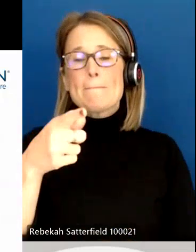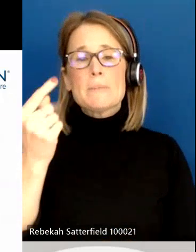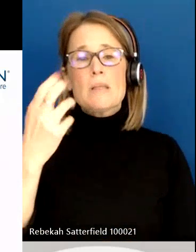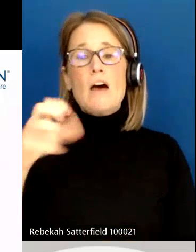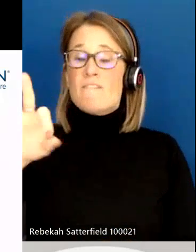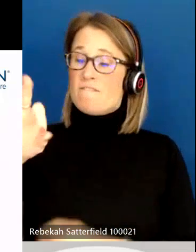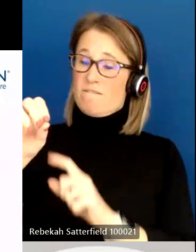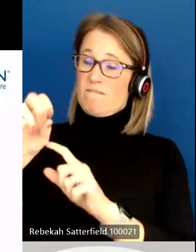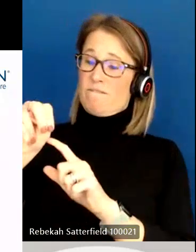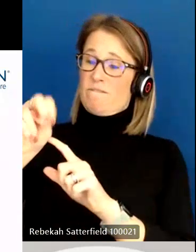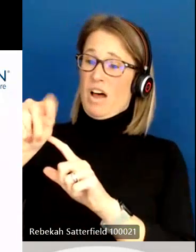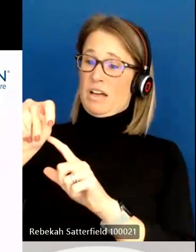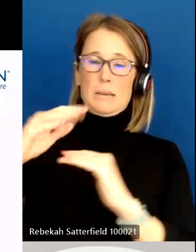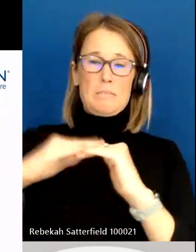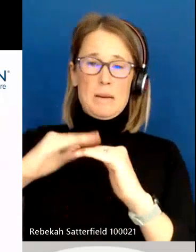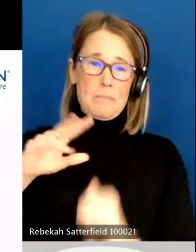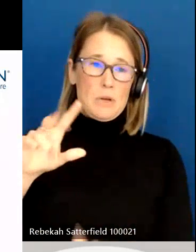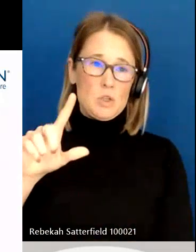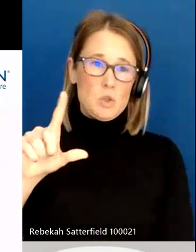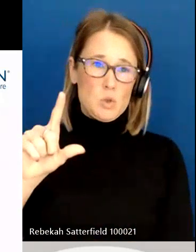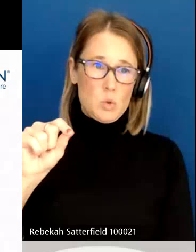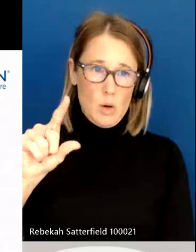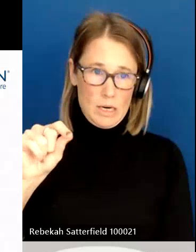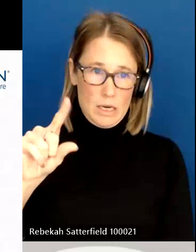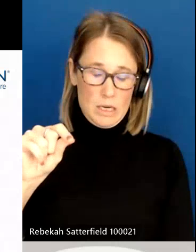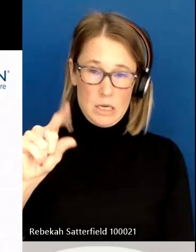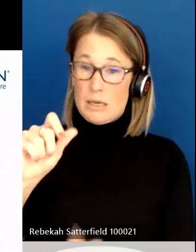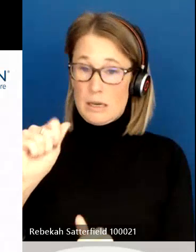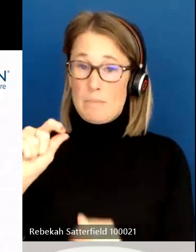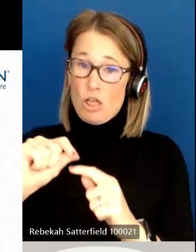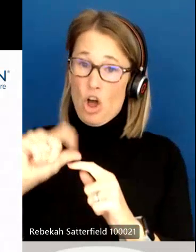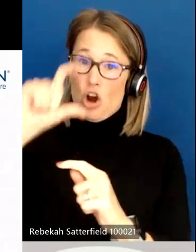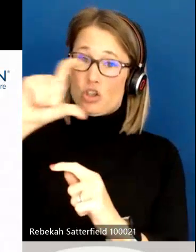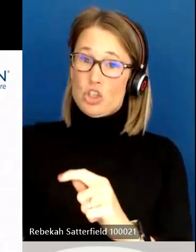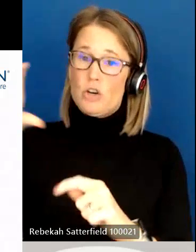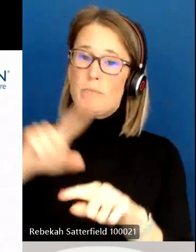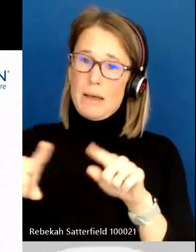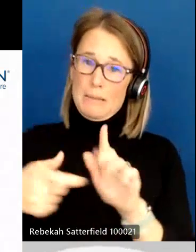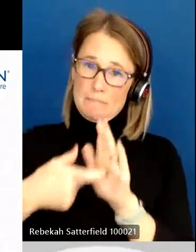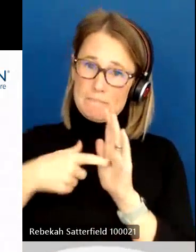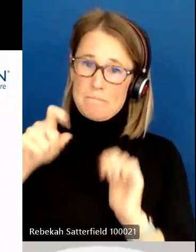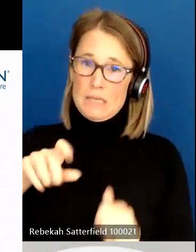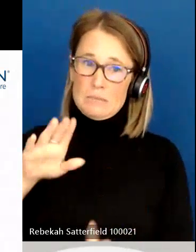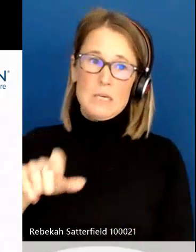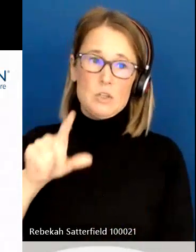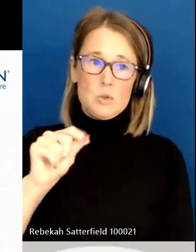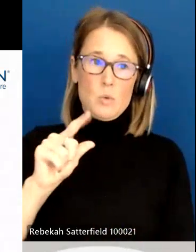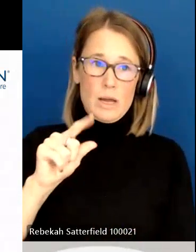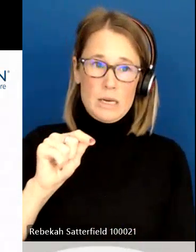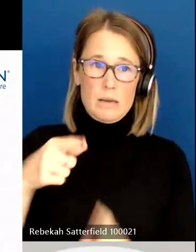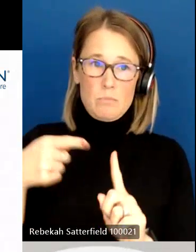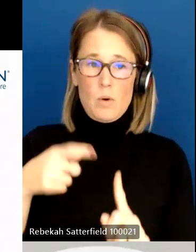the minimum 20 at minimum it could be larger 20 font Sans serif this is for people uh this meets